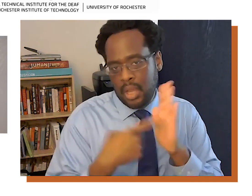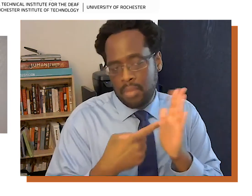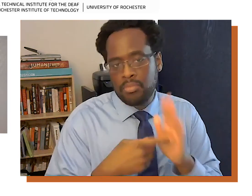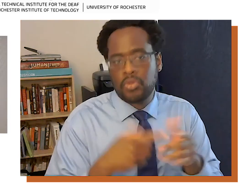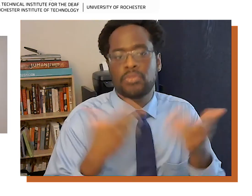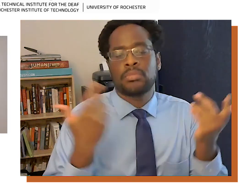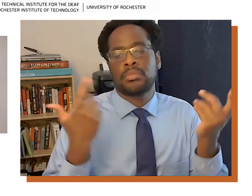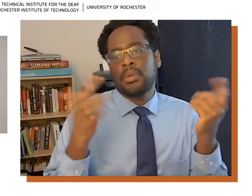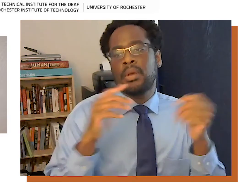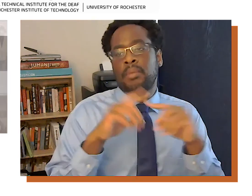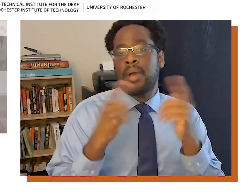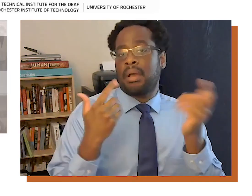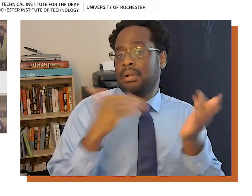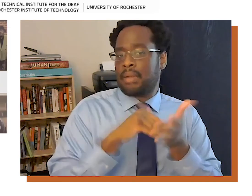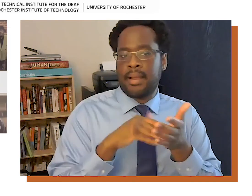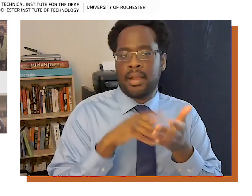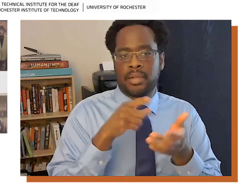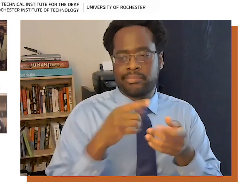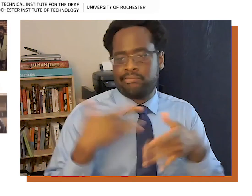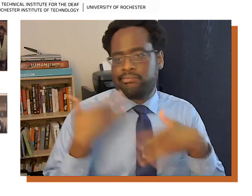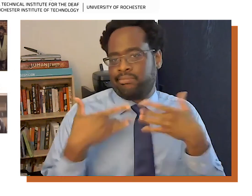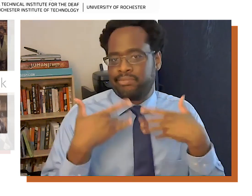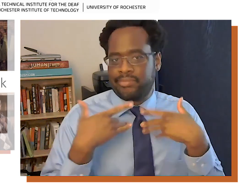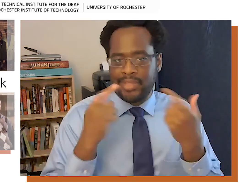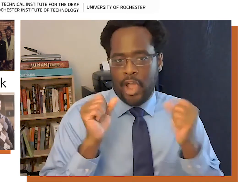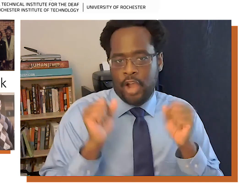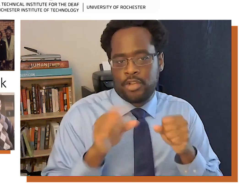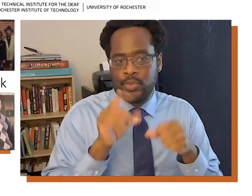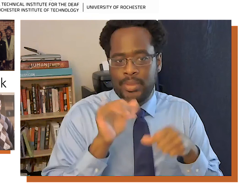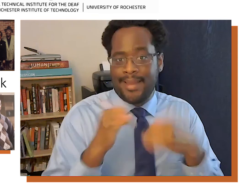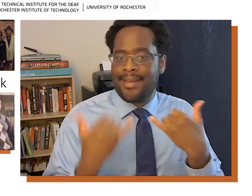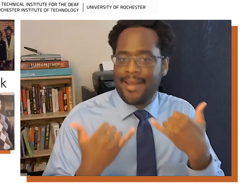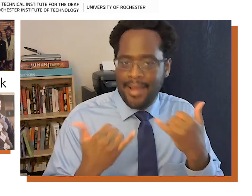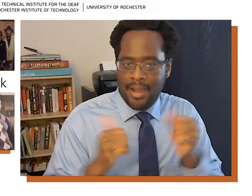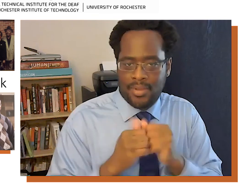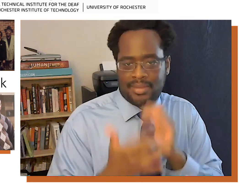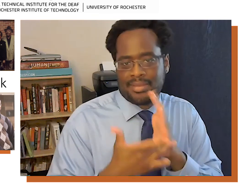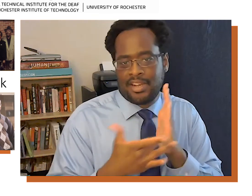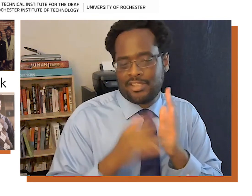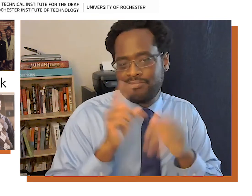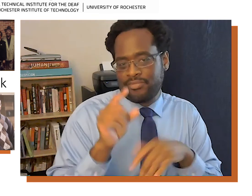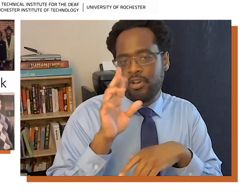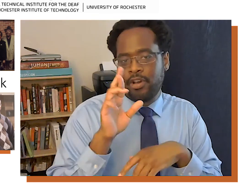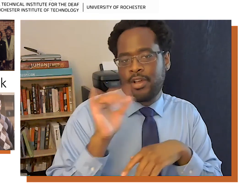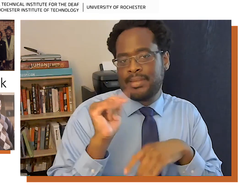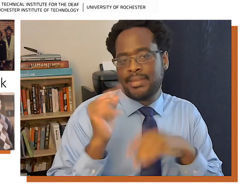so that was just one example, but, again, I'm excited that we can do that now